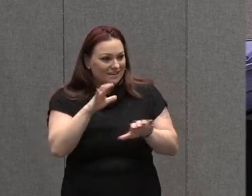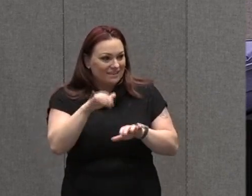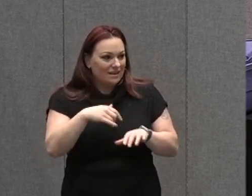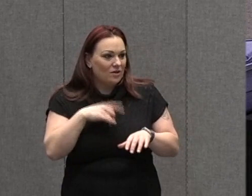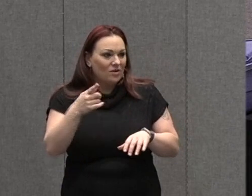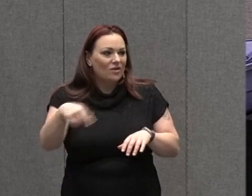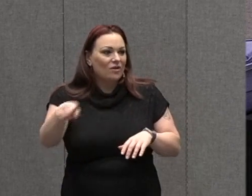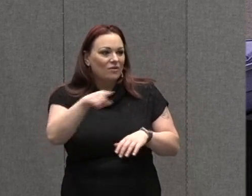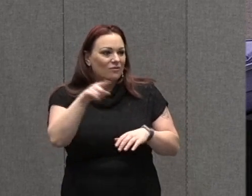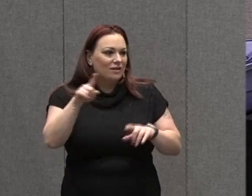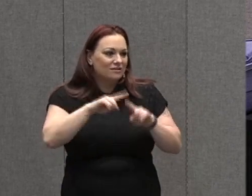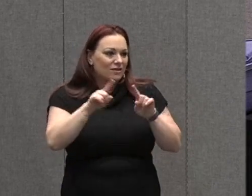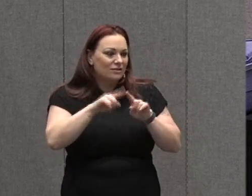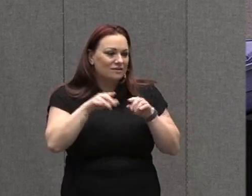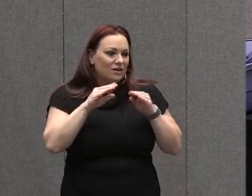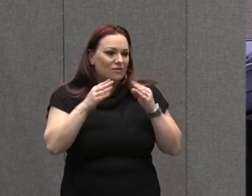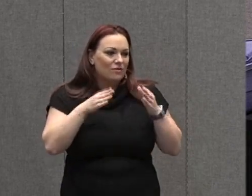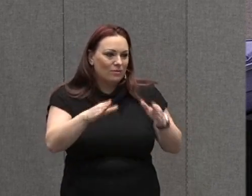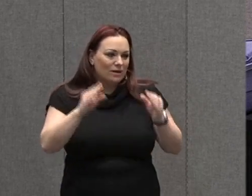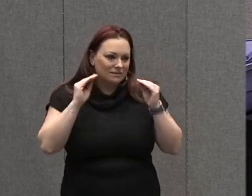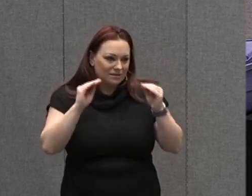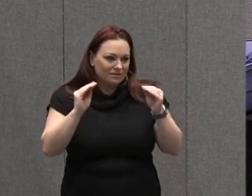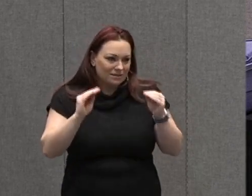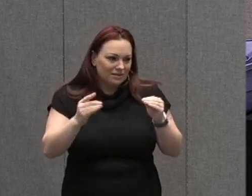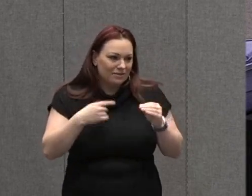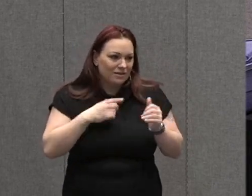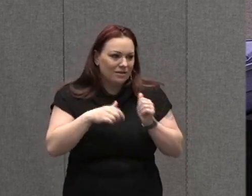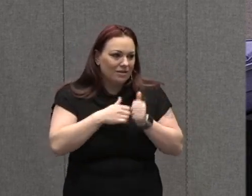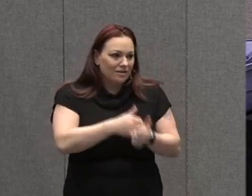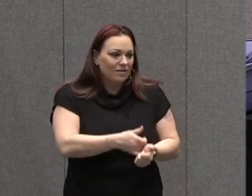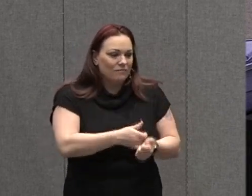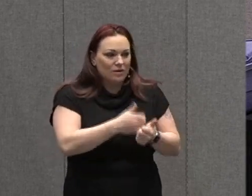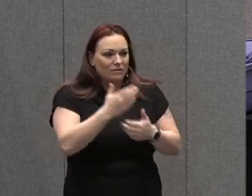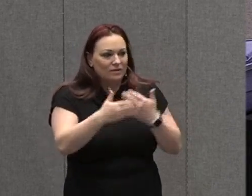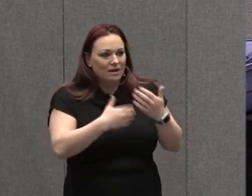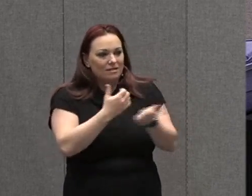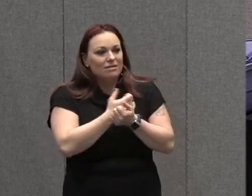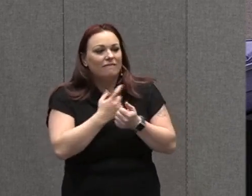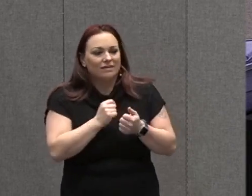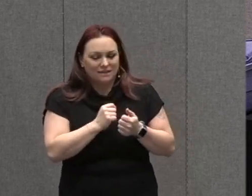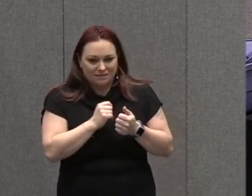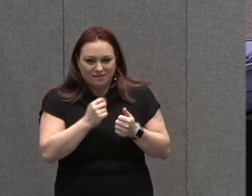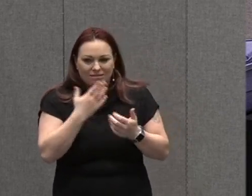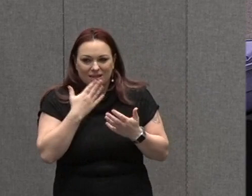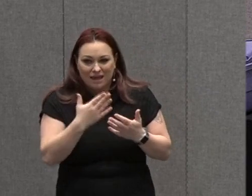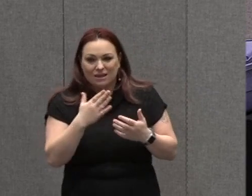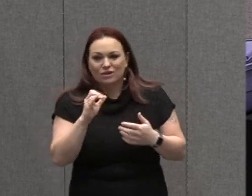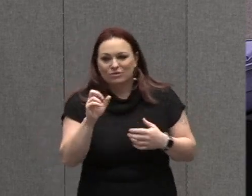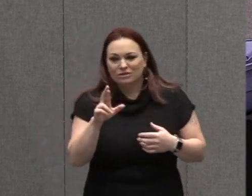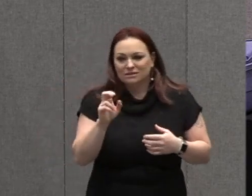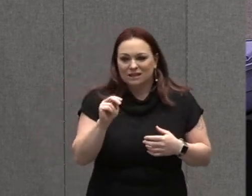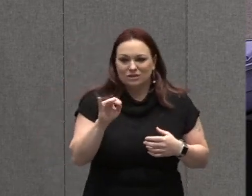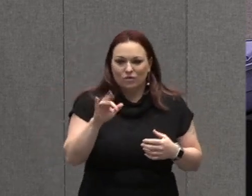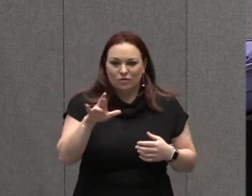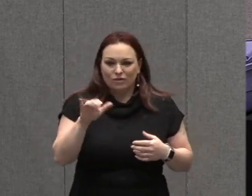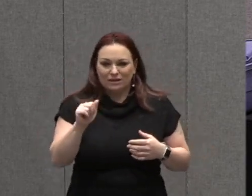We all have different ways of teaching, and I'm just following along and I love it. Thank you Señorita. You're welcome, thank you for being